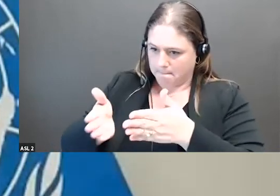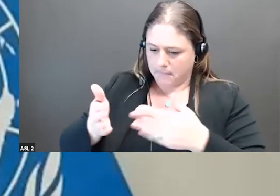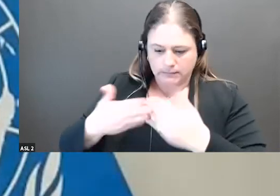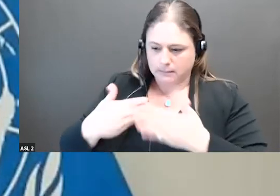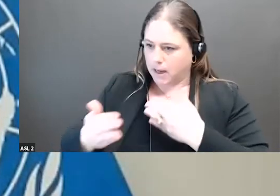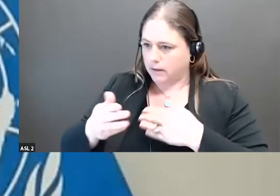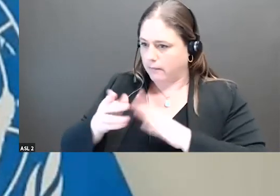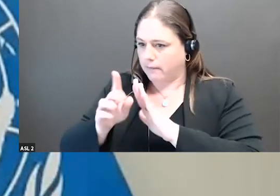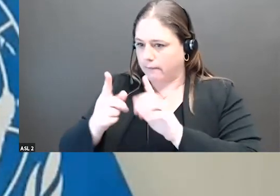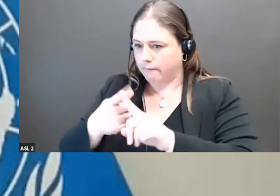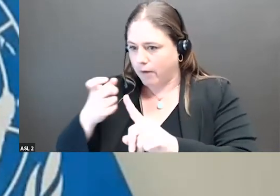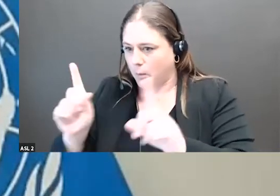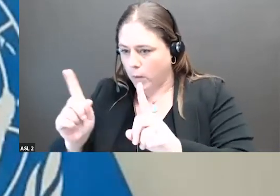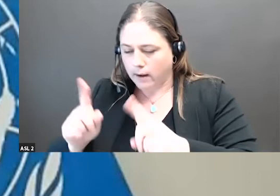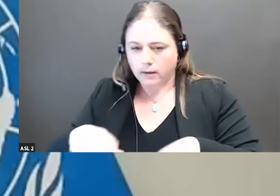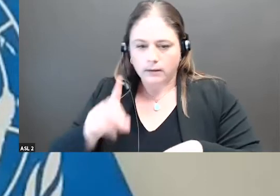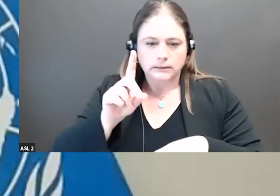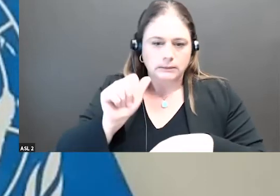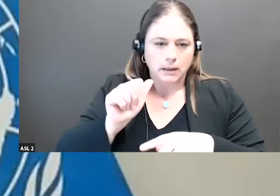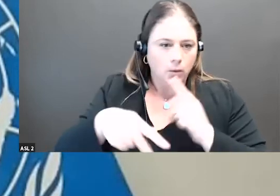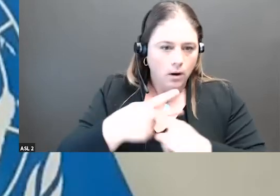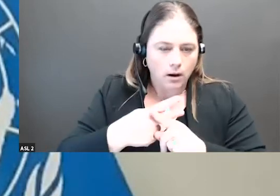No matter what the disability, we share that.